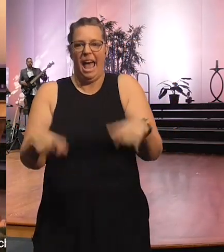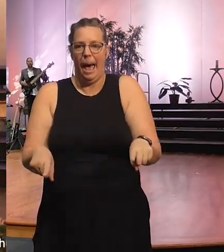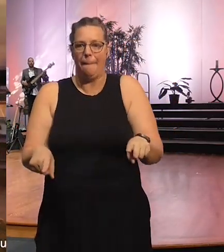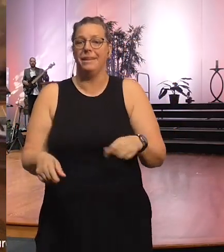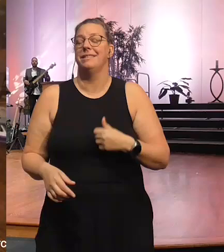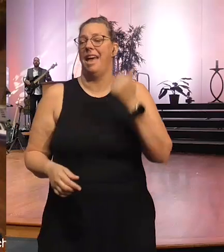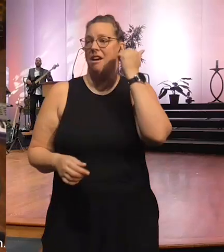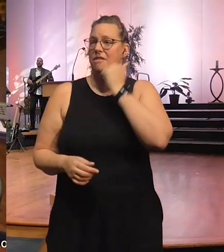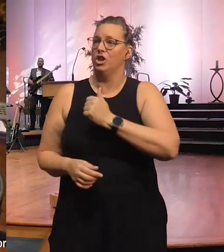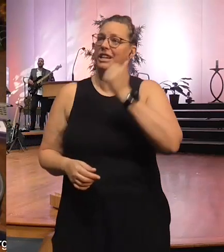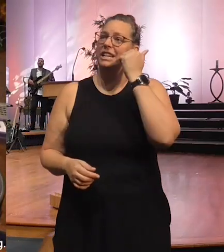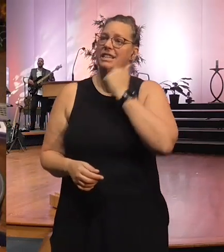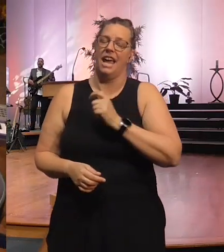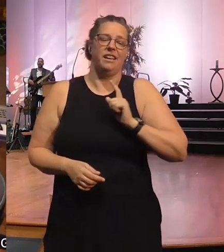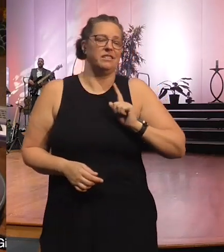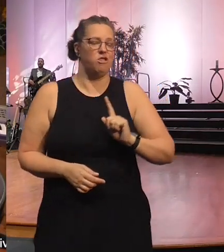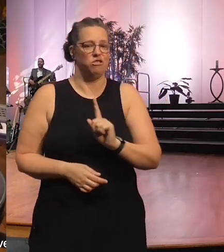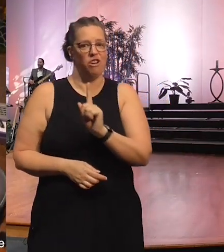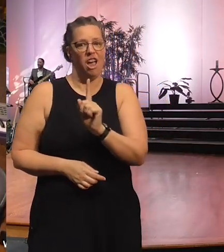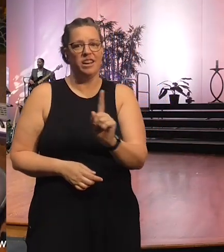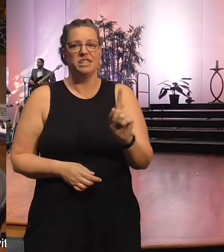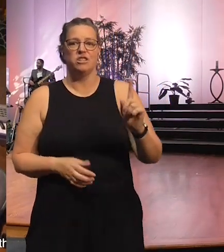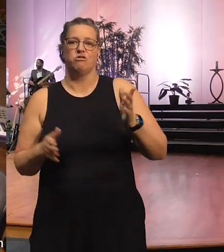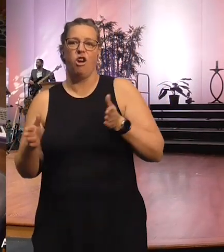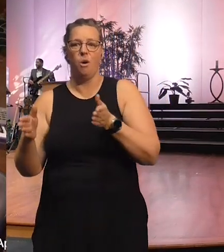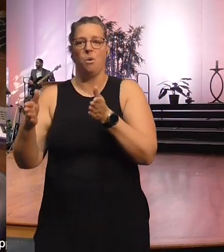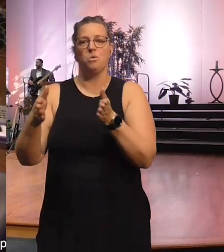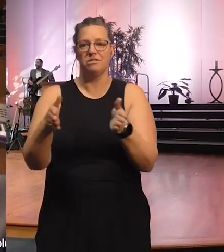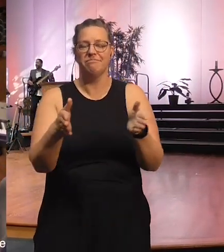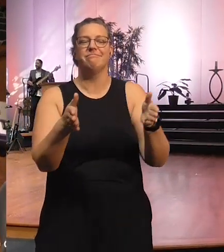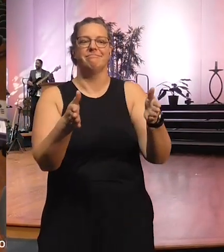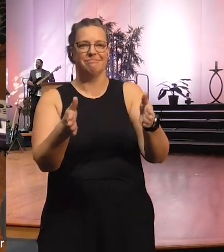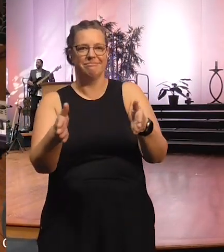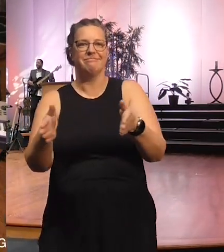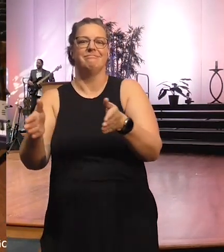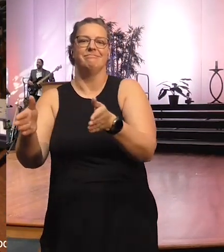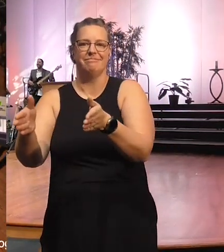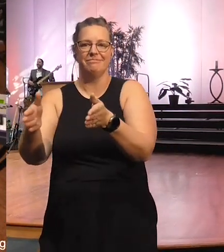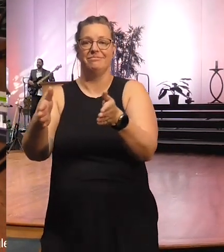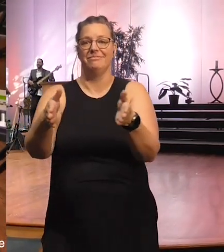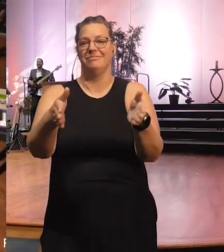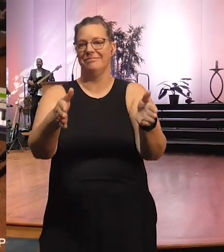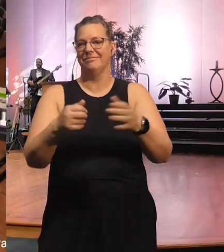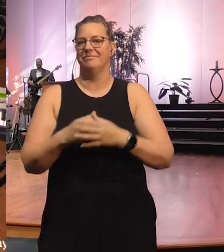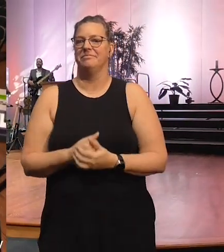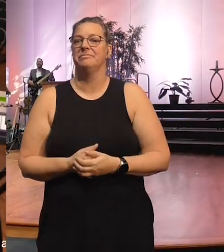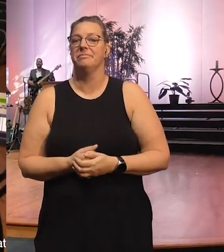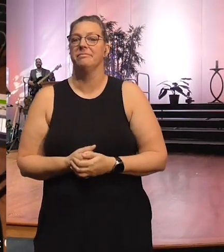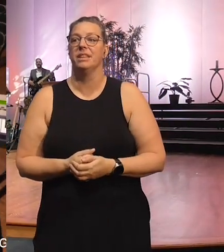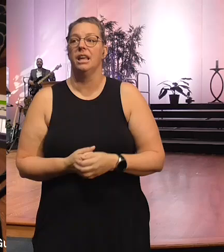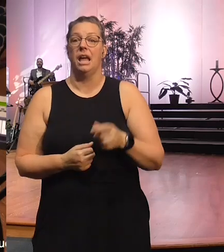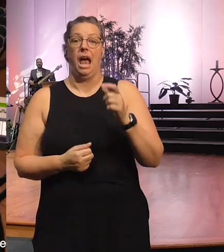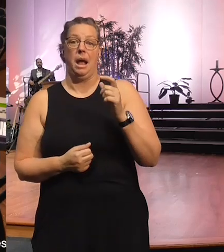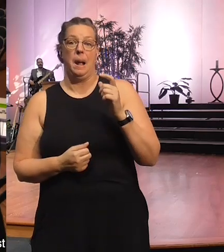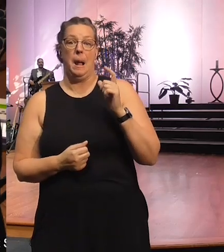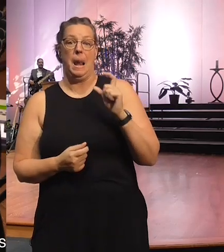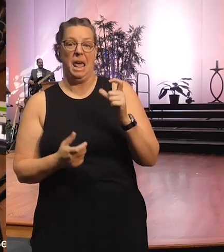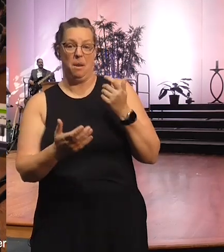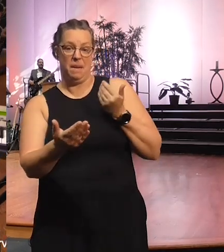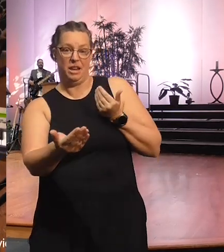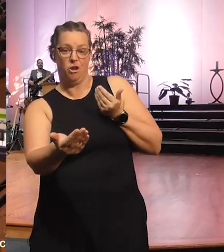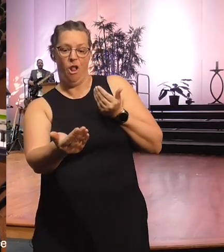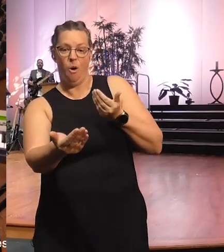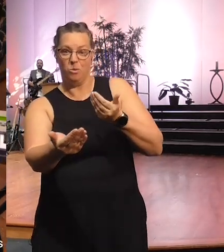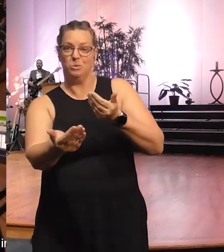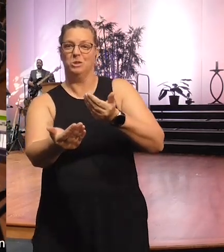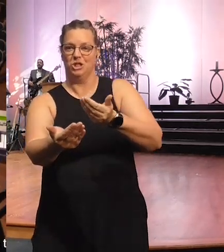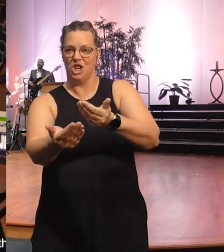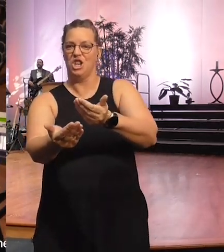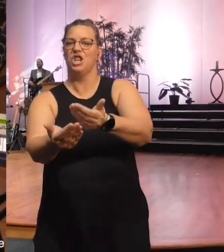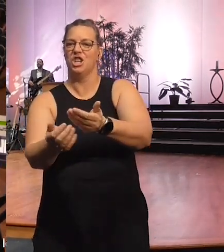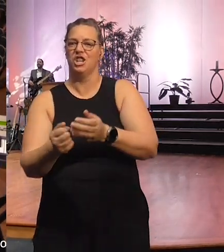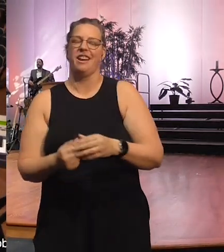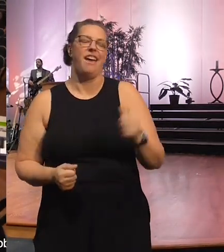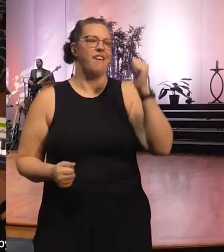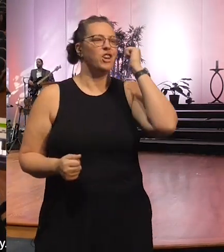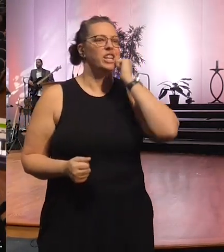day is the winding round I get a little bit closer every day is the